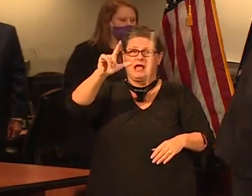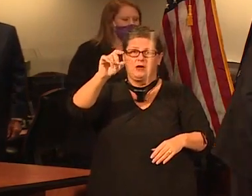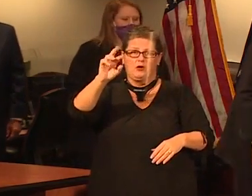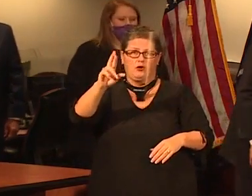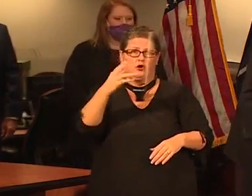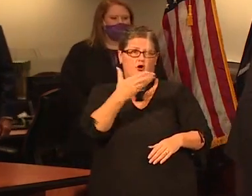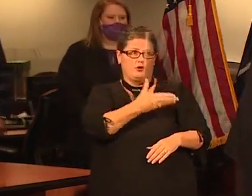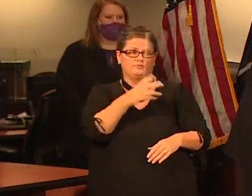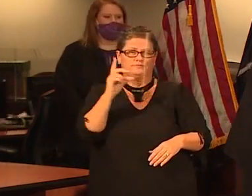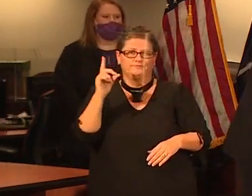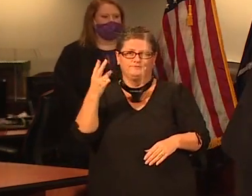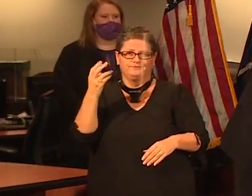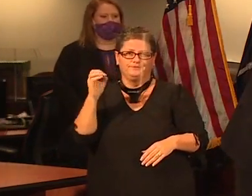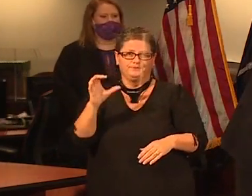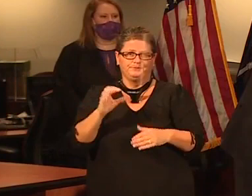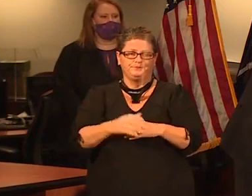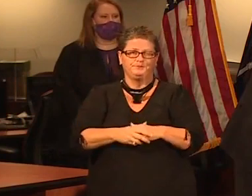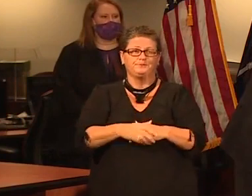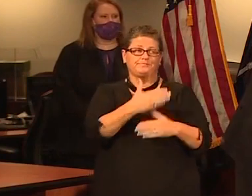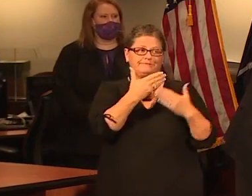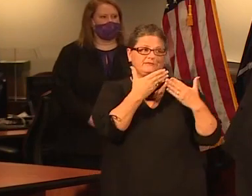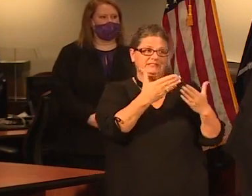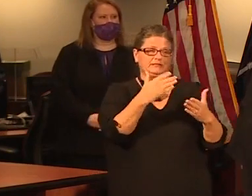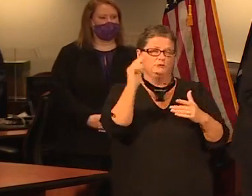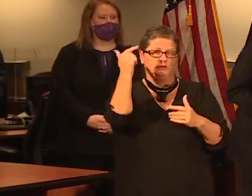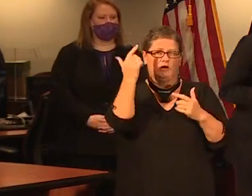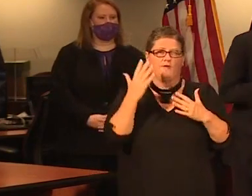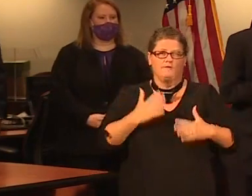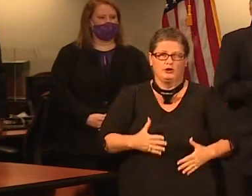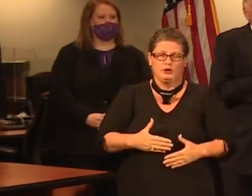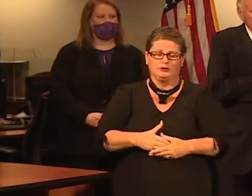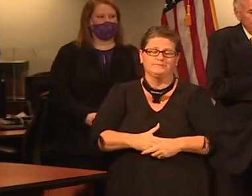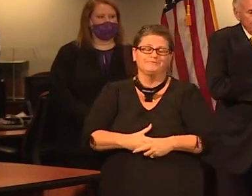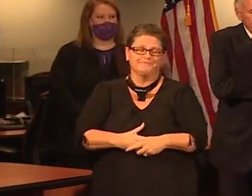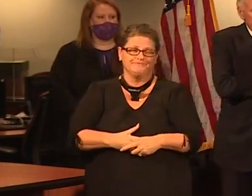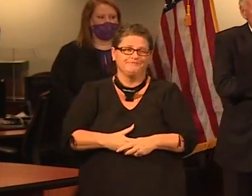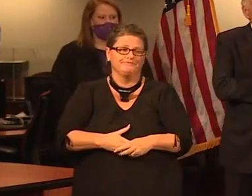PLANS. DIRECTOR MARSHALL TAILOR, IF YOU WOULD, PLEASE.